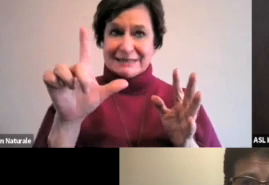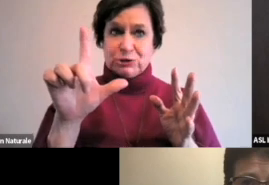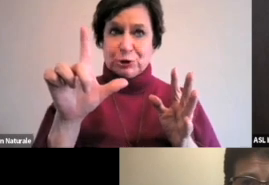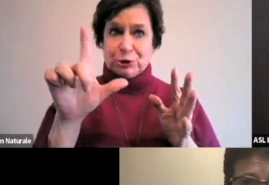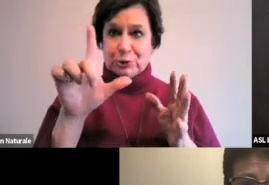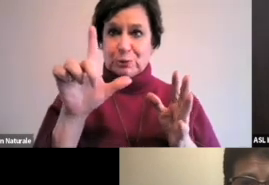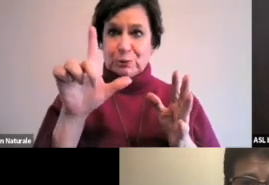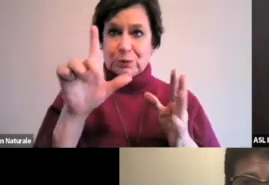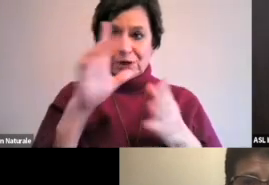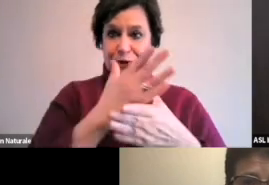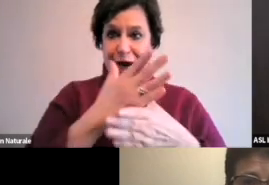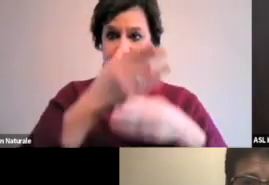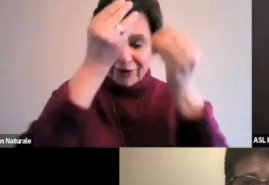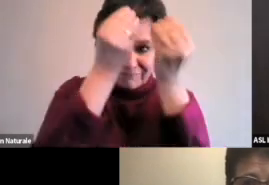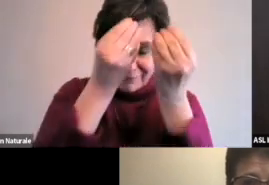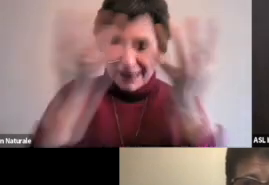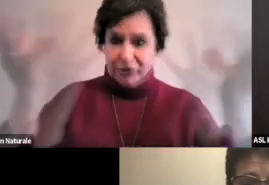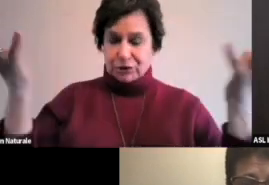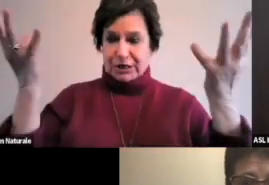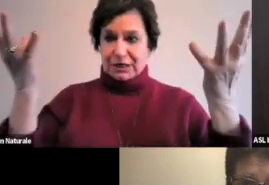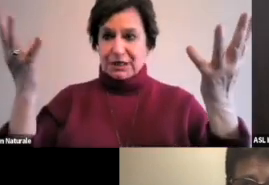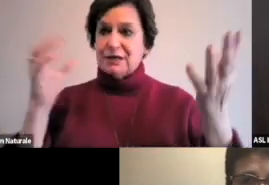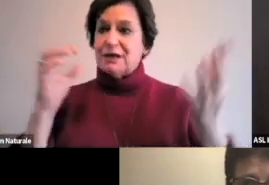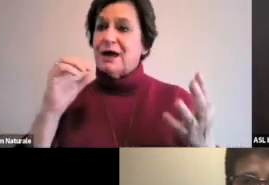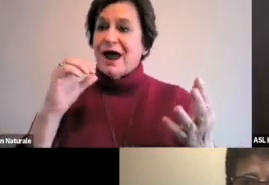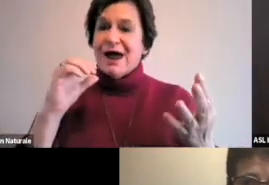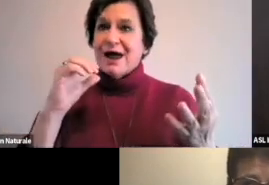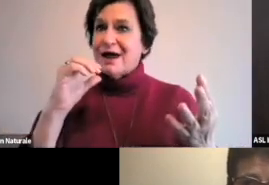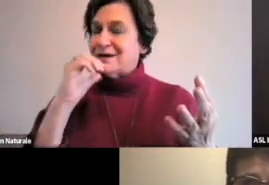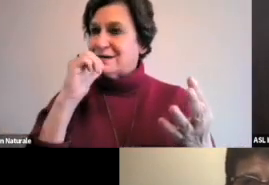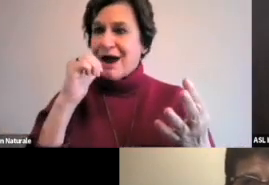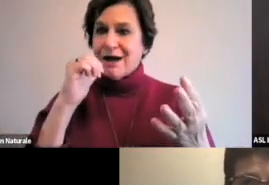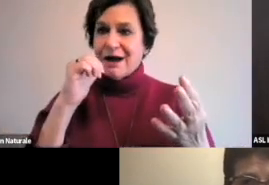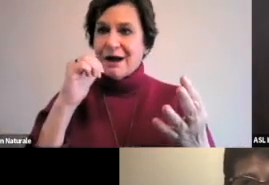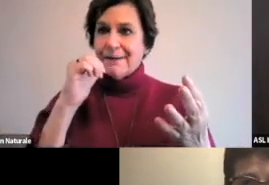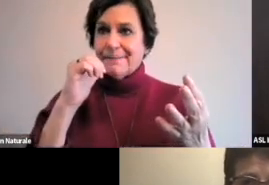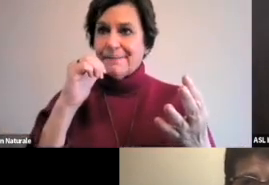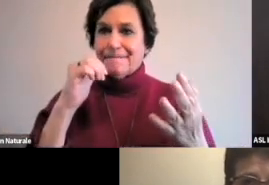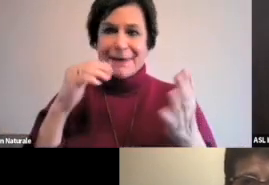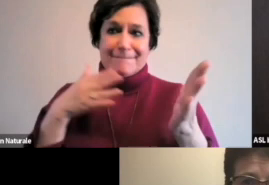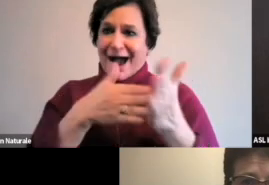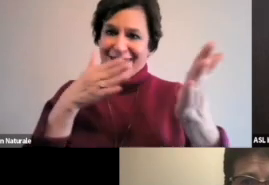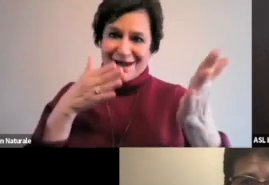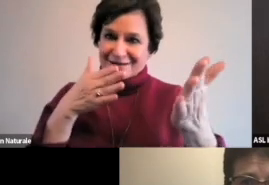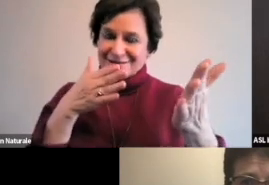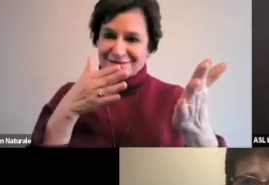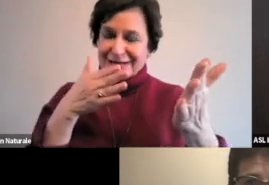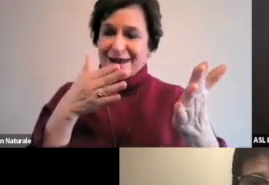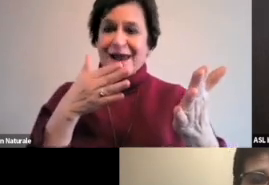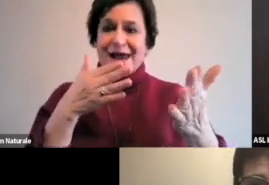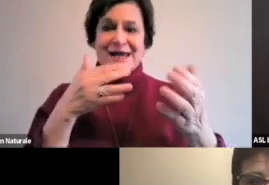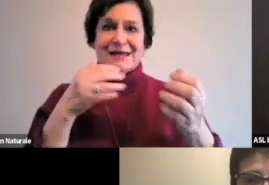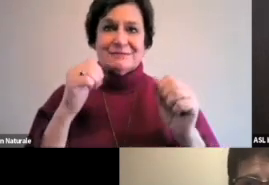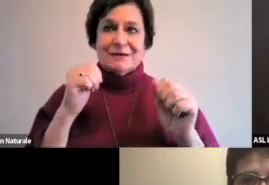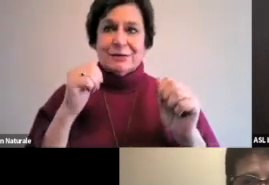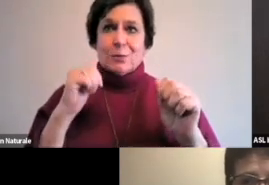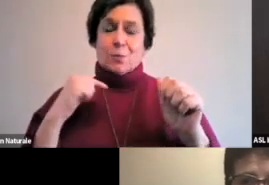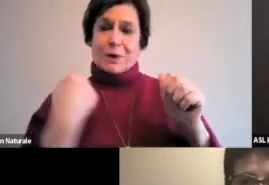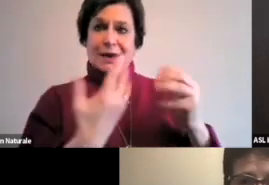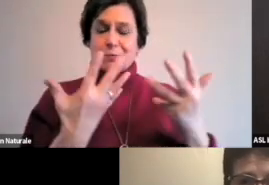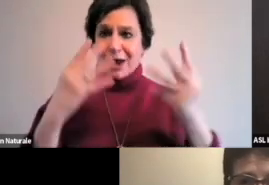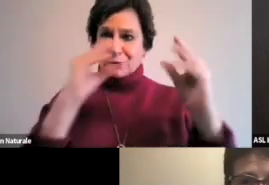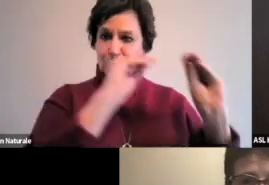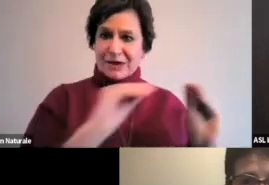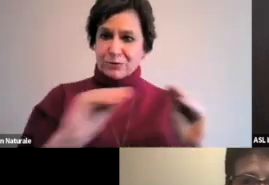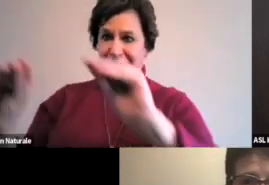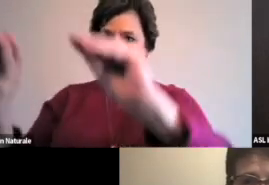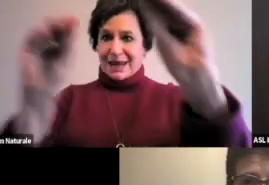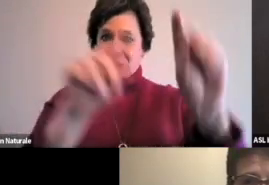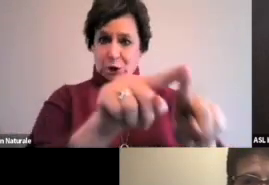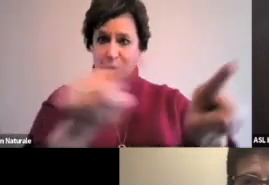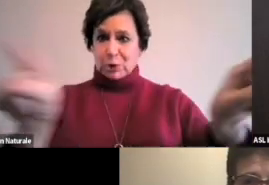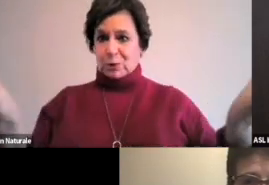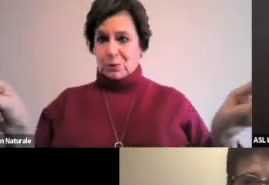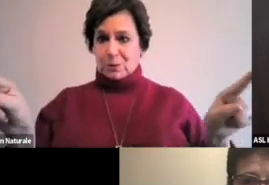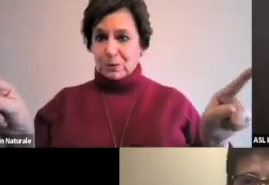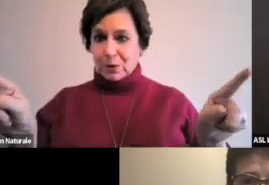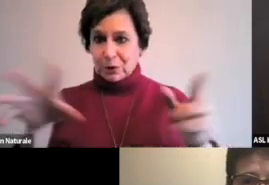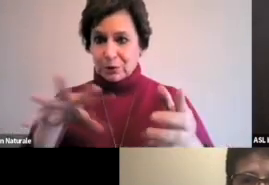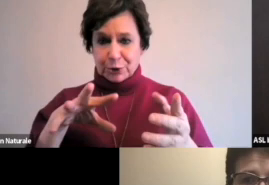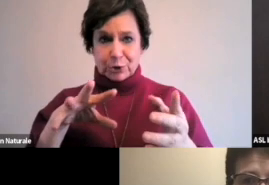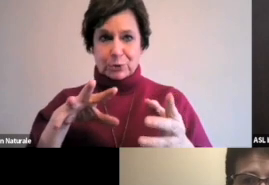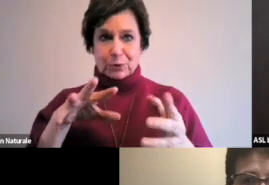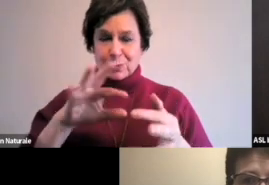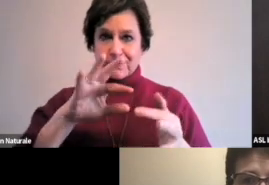Well, for the library to share information, we're here to educate.